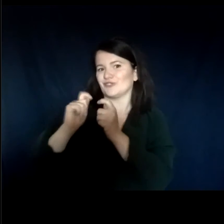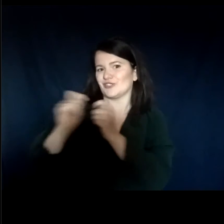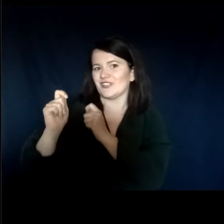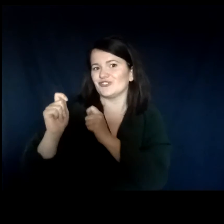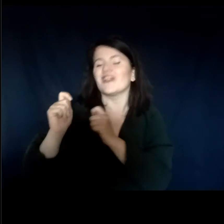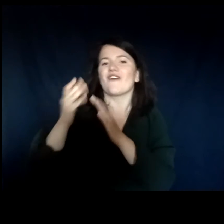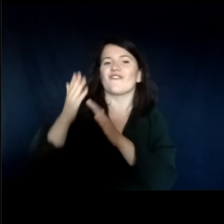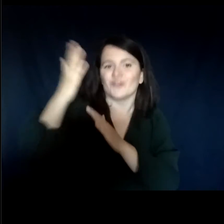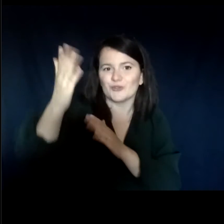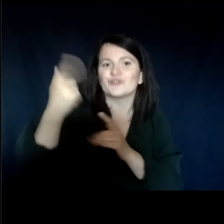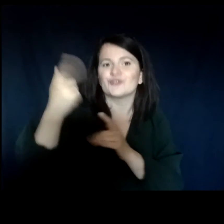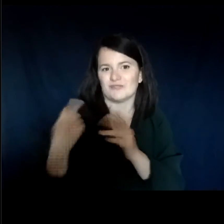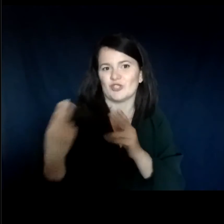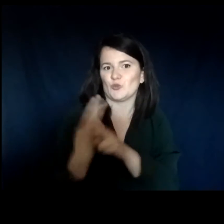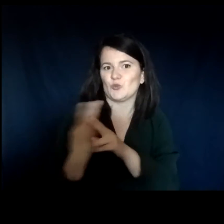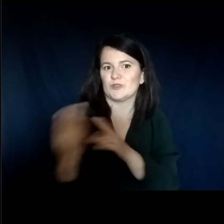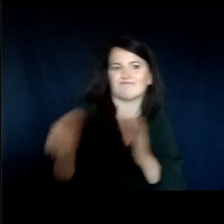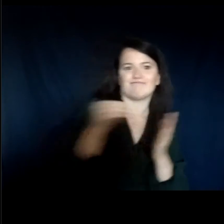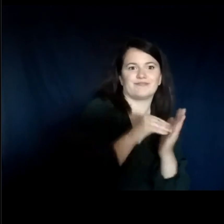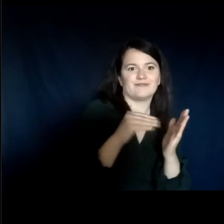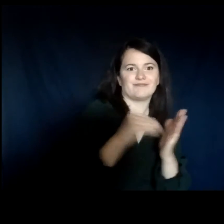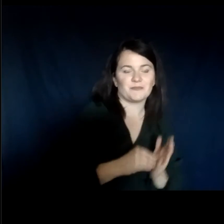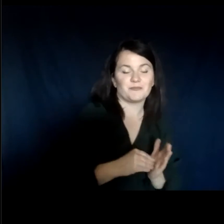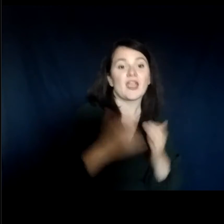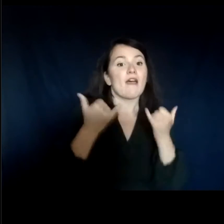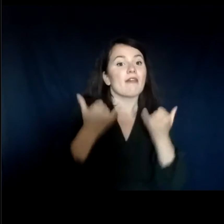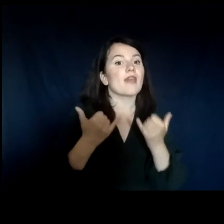Let me ask before we move to the next couple of speakers.